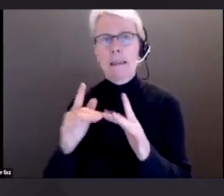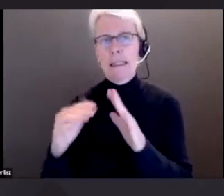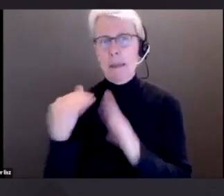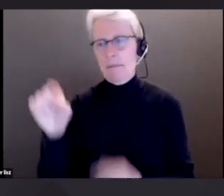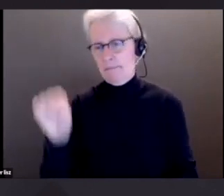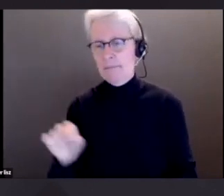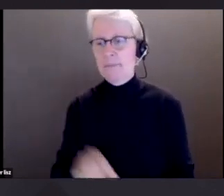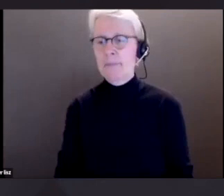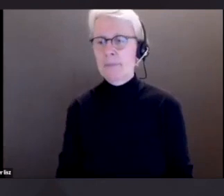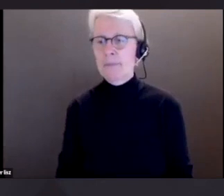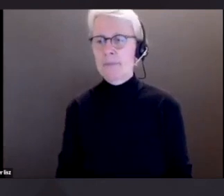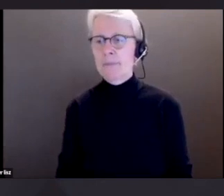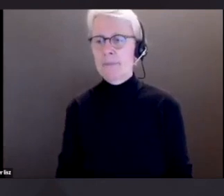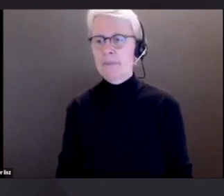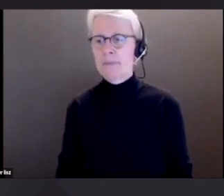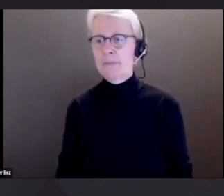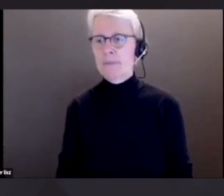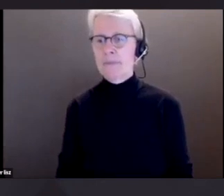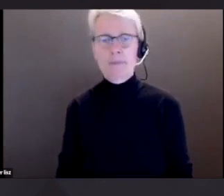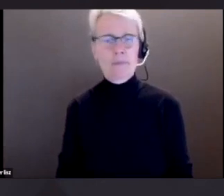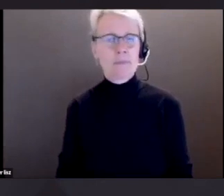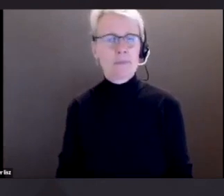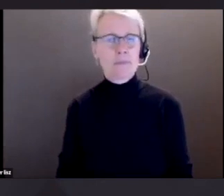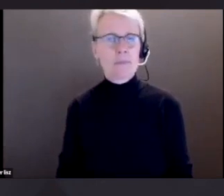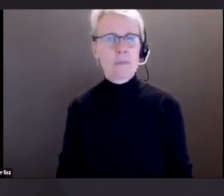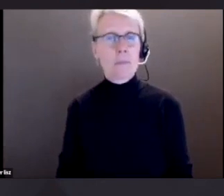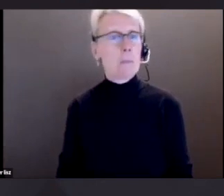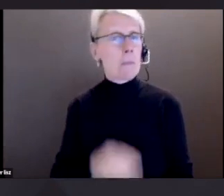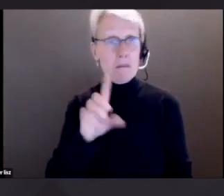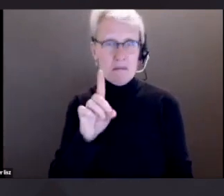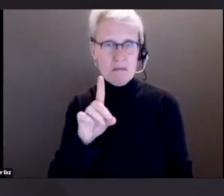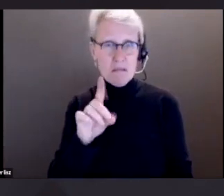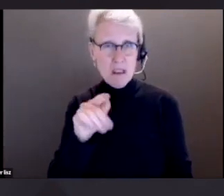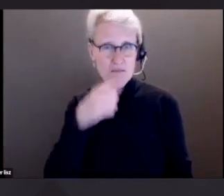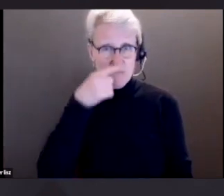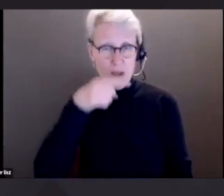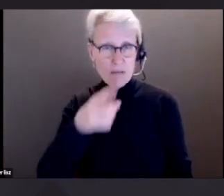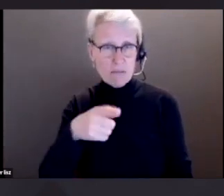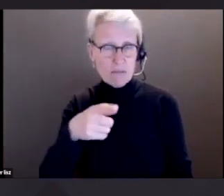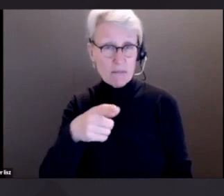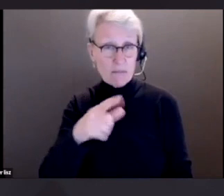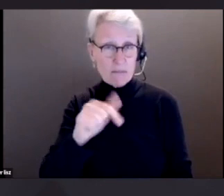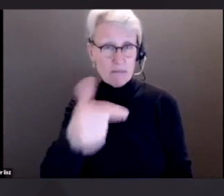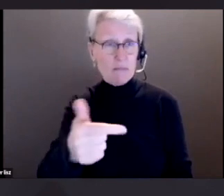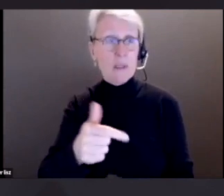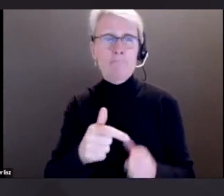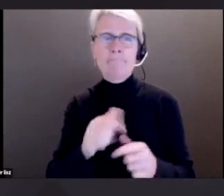Dave, would you like to share some of the resources and tools that have been helpful for your business in advancing equity and inclusion?